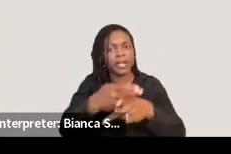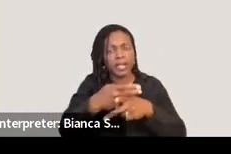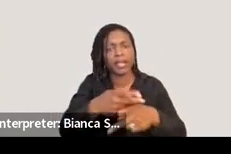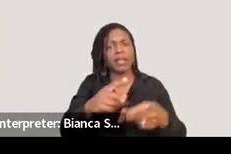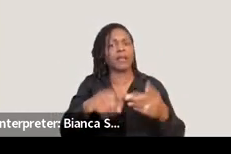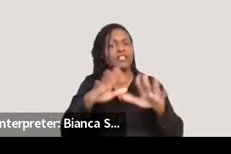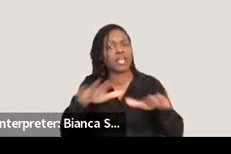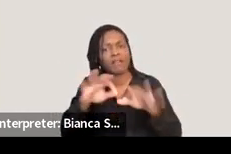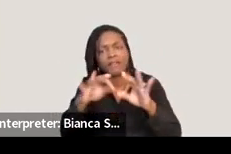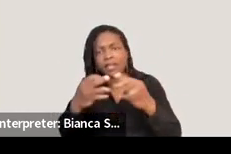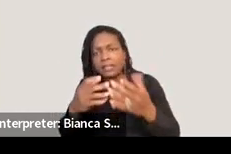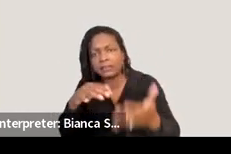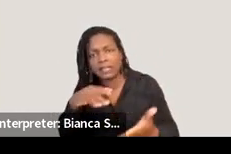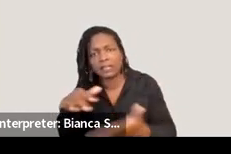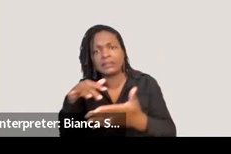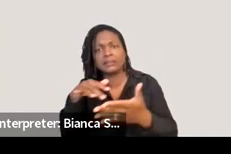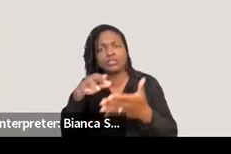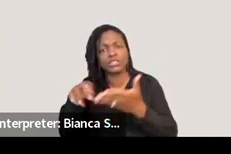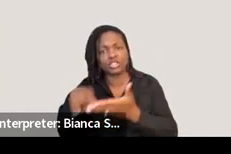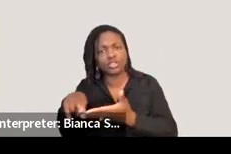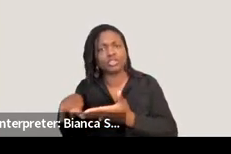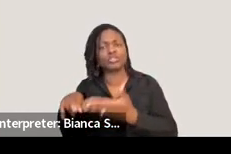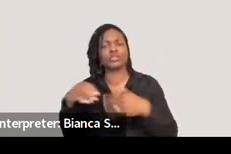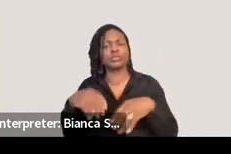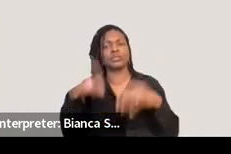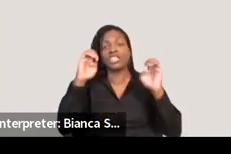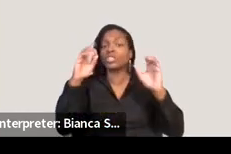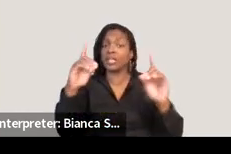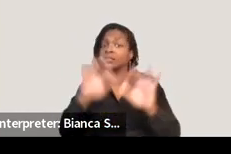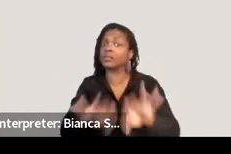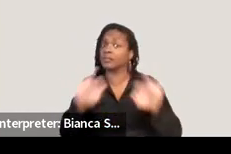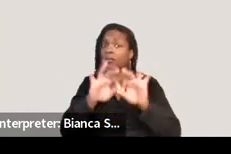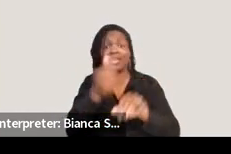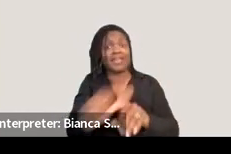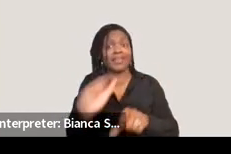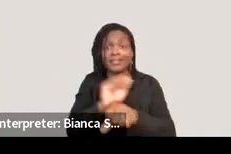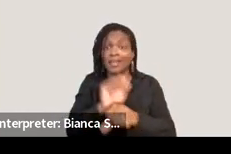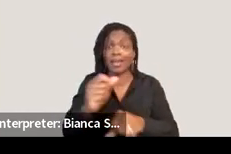Education is key. Any job I've ever had, I made sure to educate myself on exactly what I was supposed to be doing through.